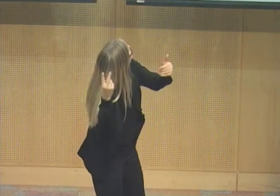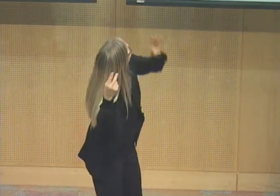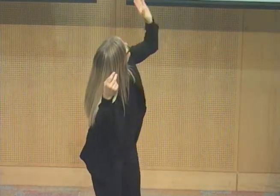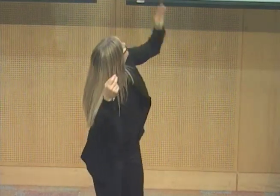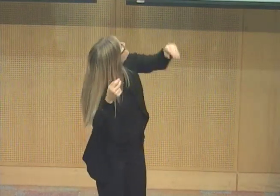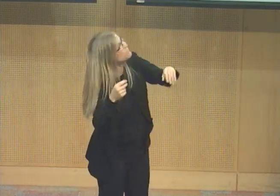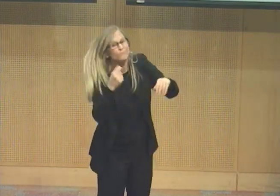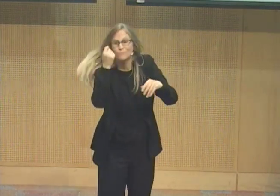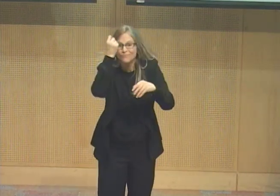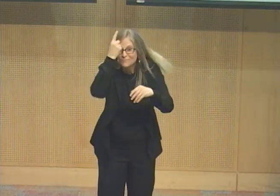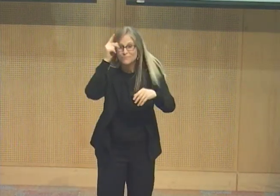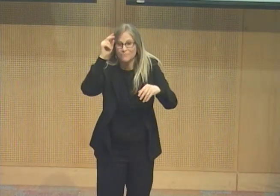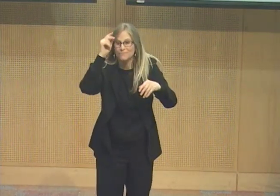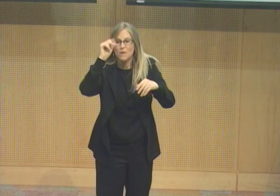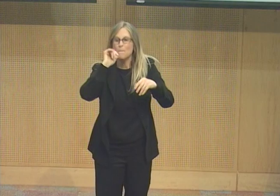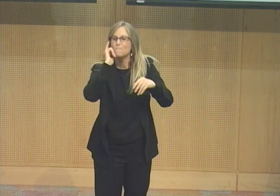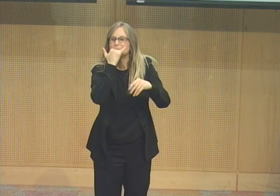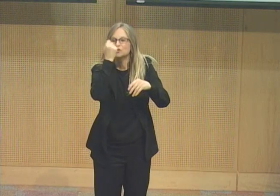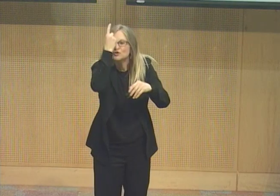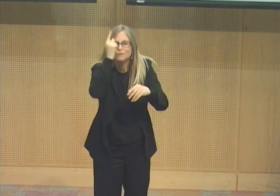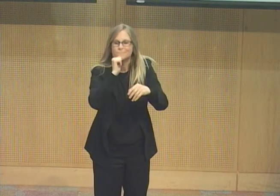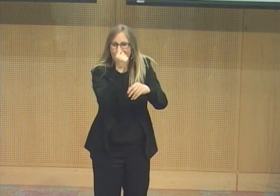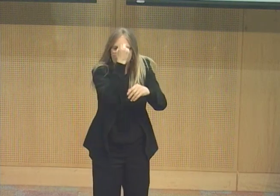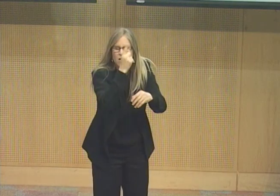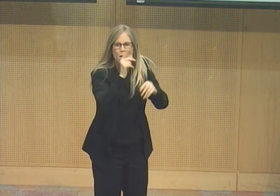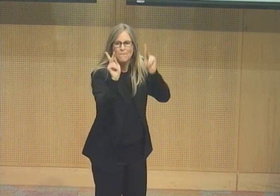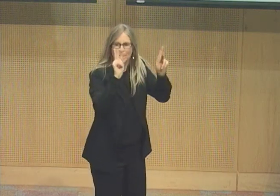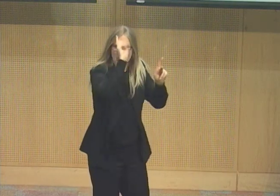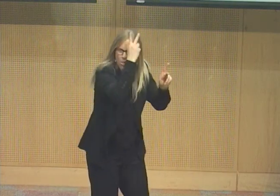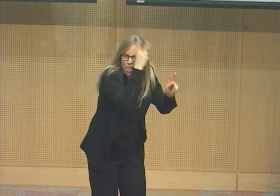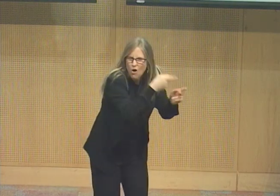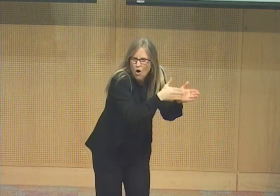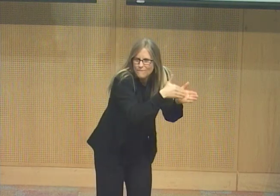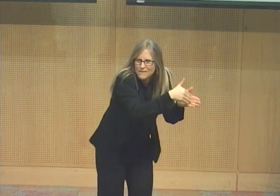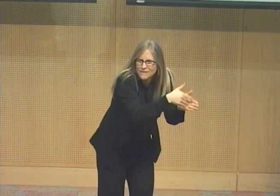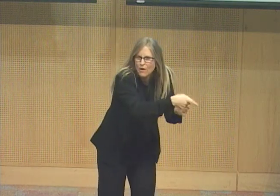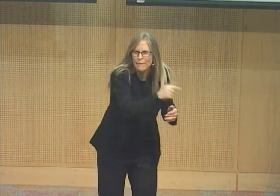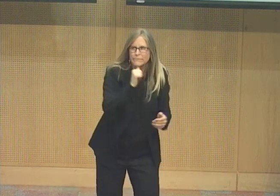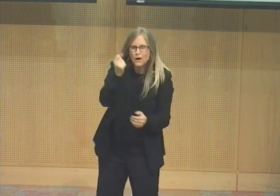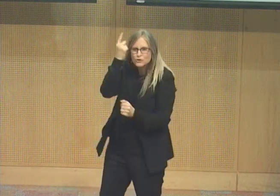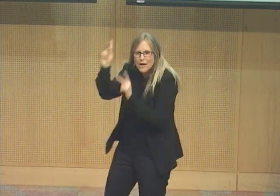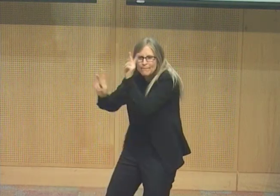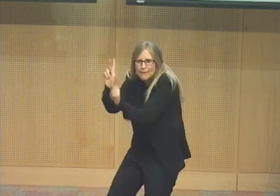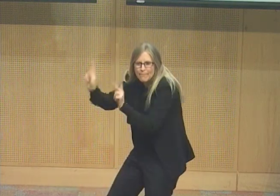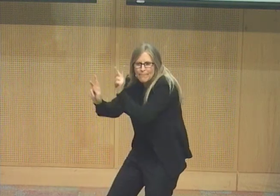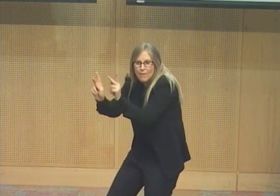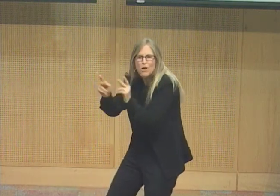"Separate" appeared two times. "Misunderstand," "misunderstood," "misunderstood by people,"